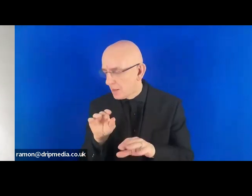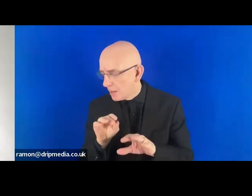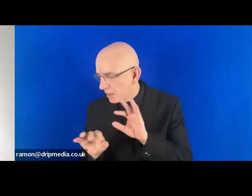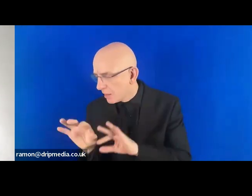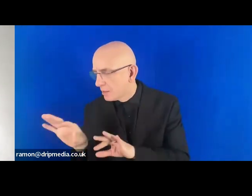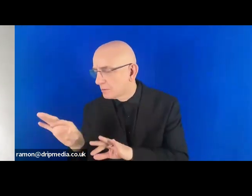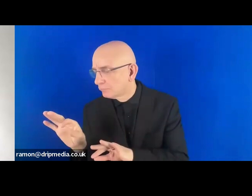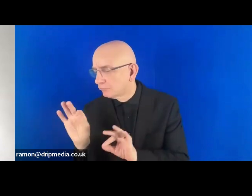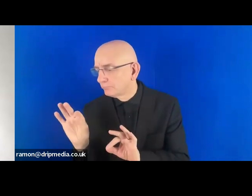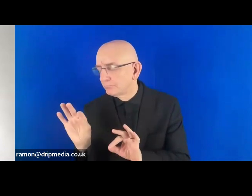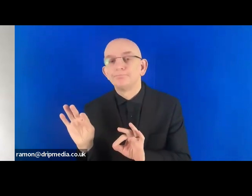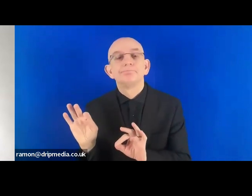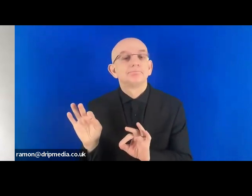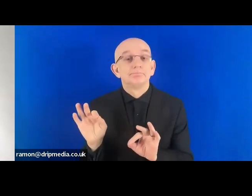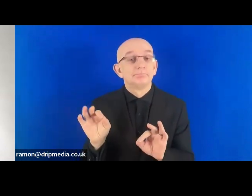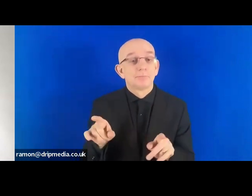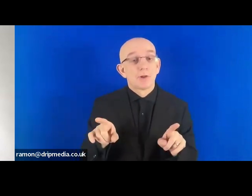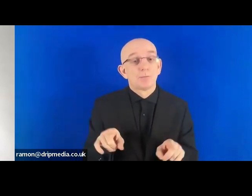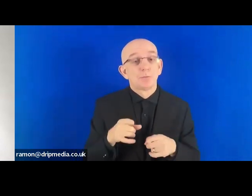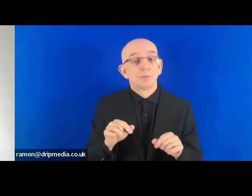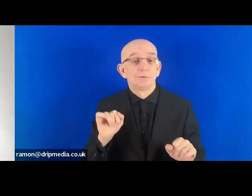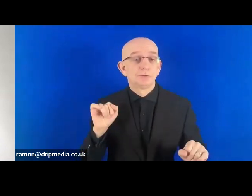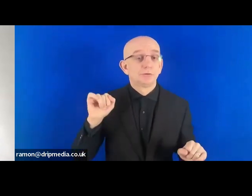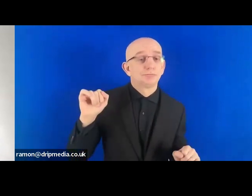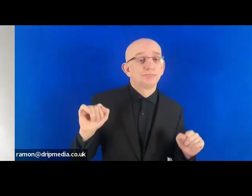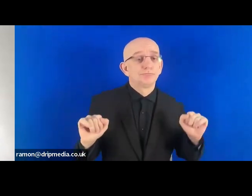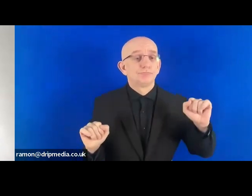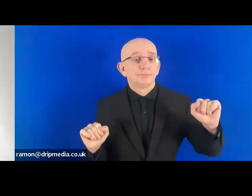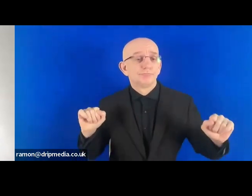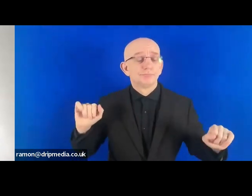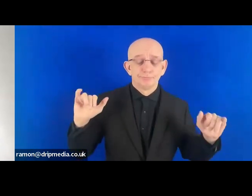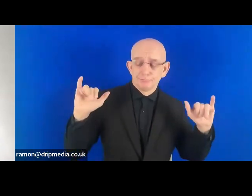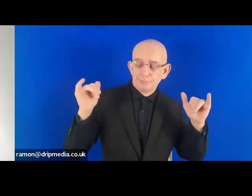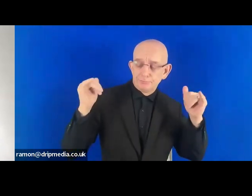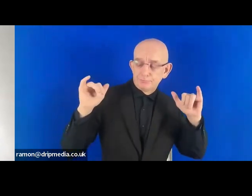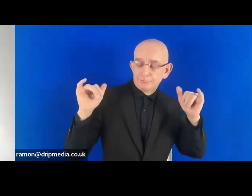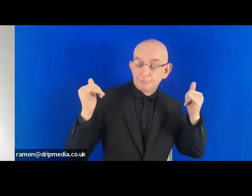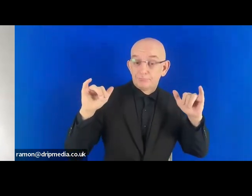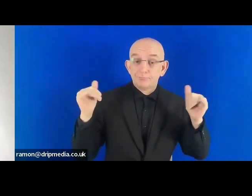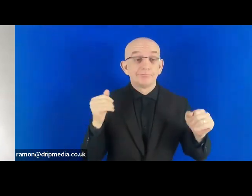Which is the party portion of, let's say, let's,